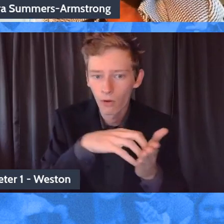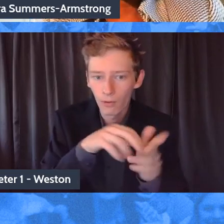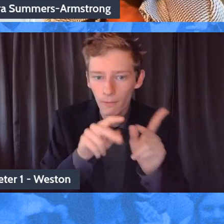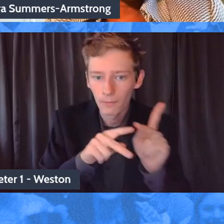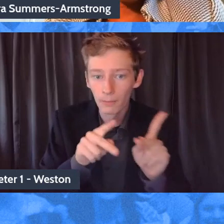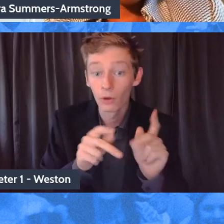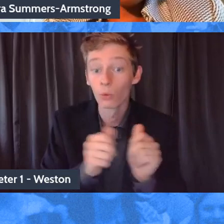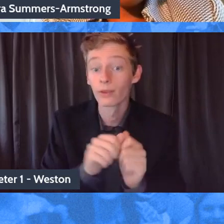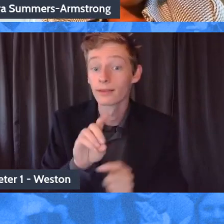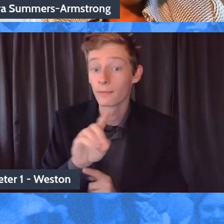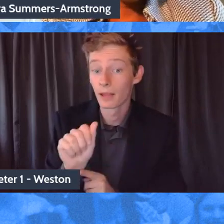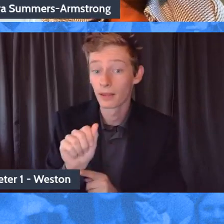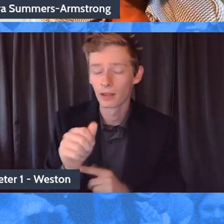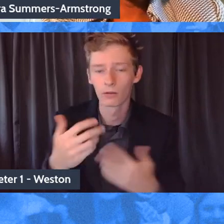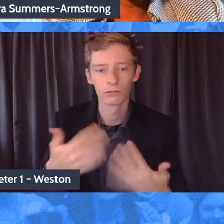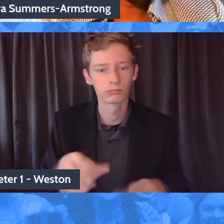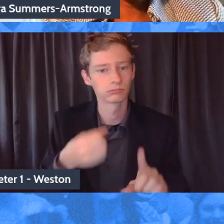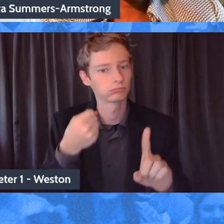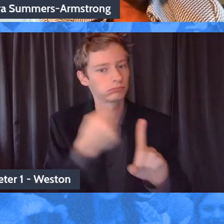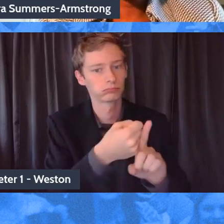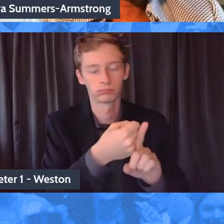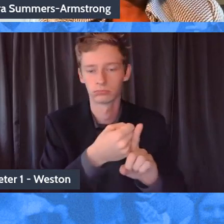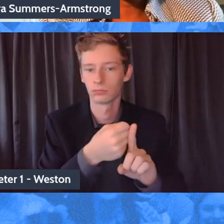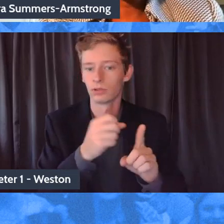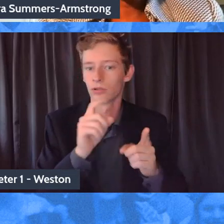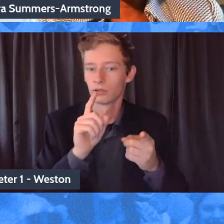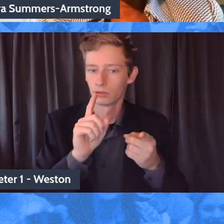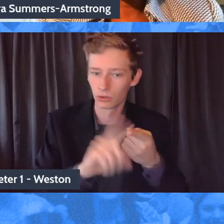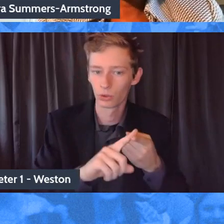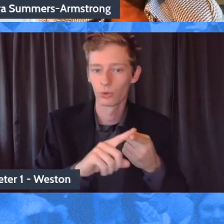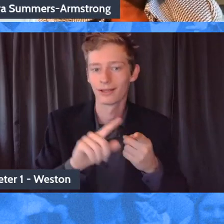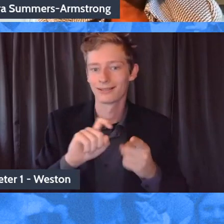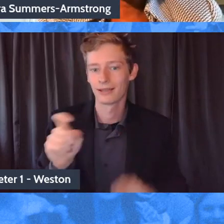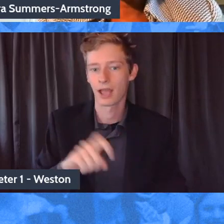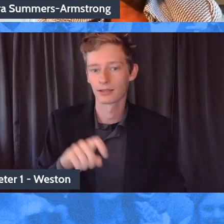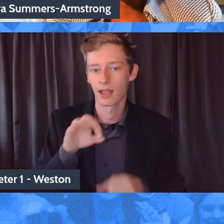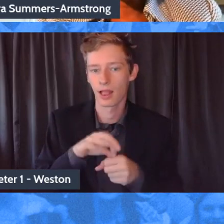were impacted through the Texas elections bill. So if you have a fewer person who needs an attendant,